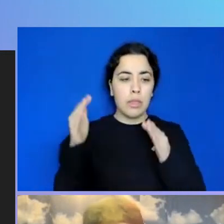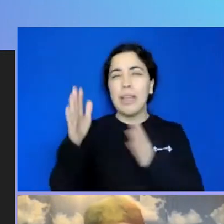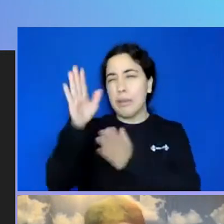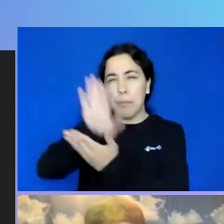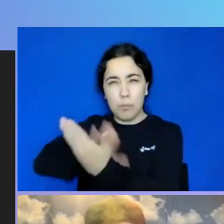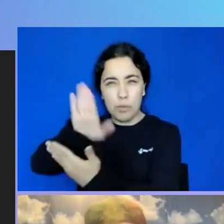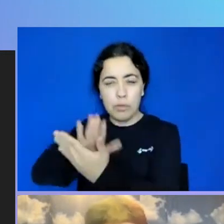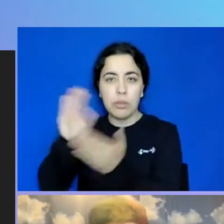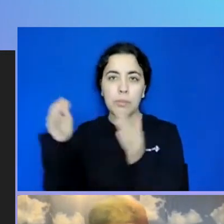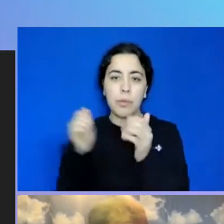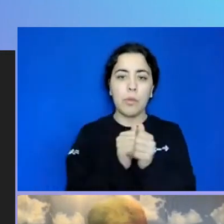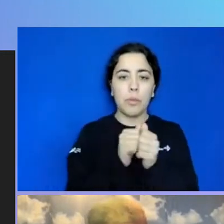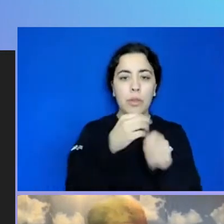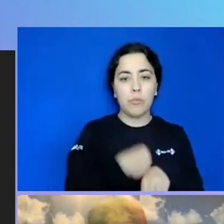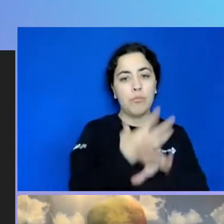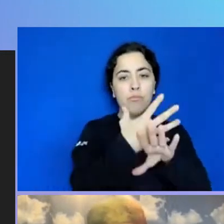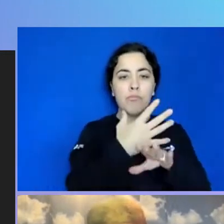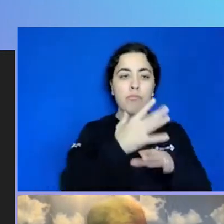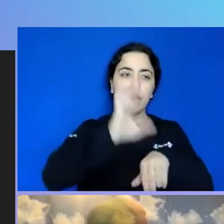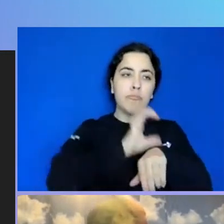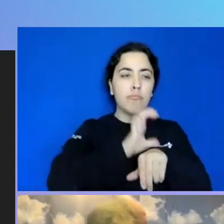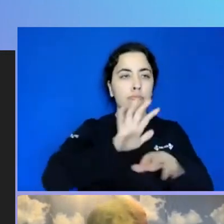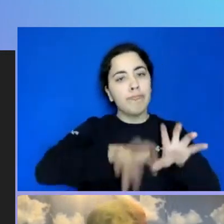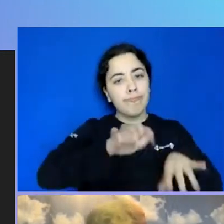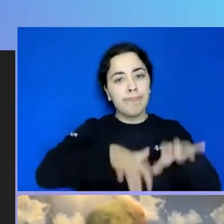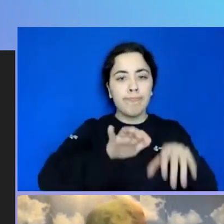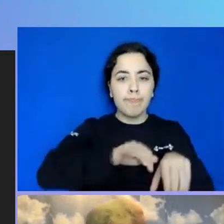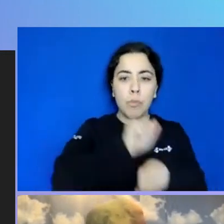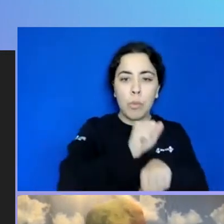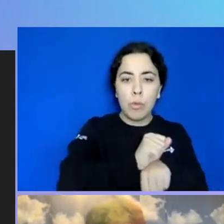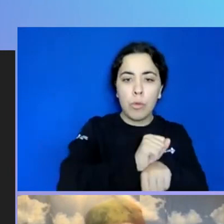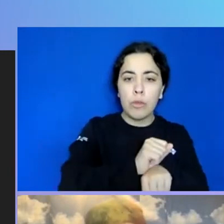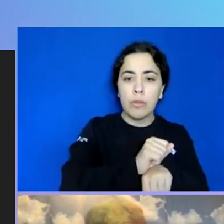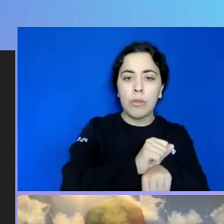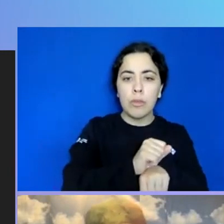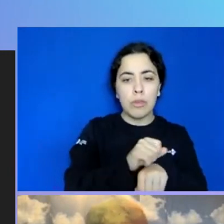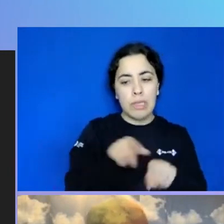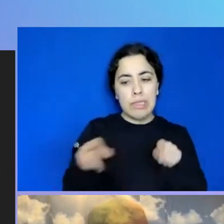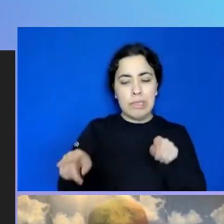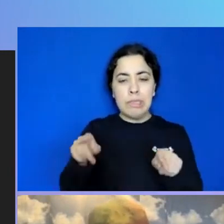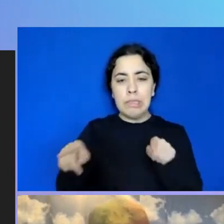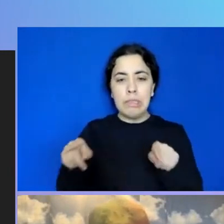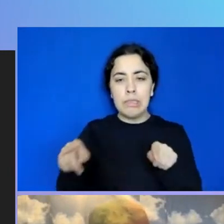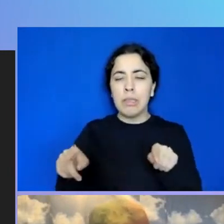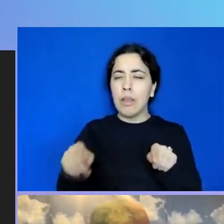Uh, other things that have a very one size fits all sort of